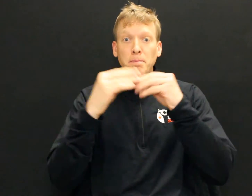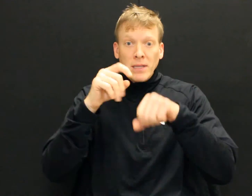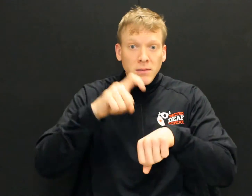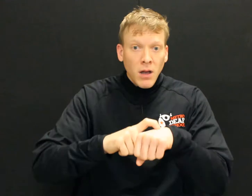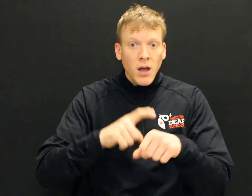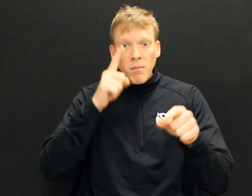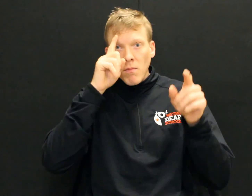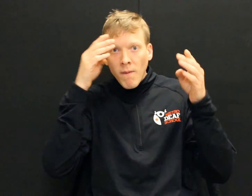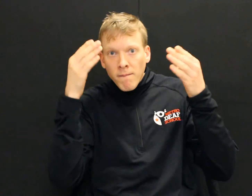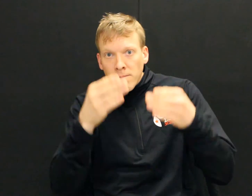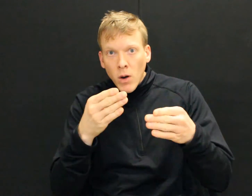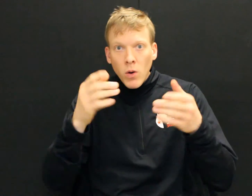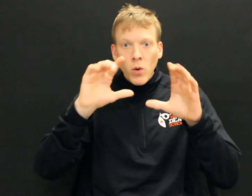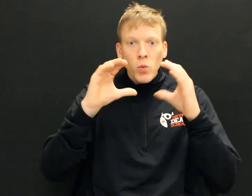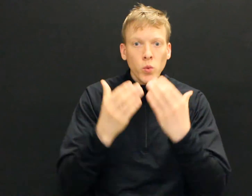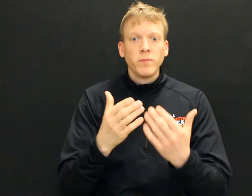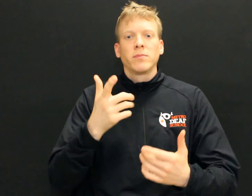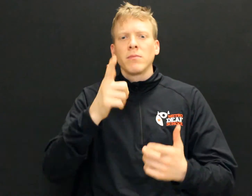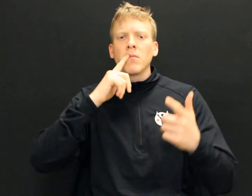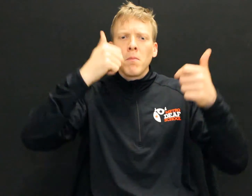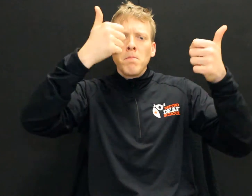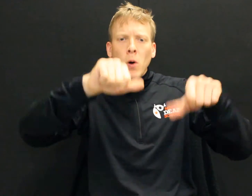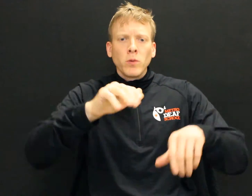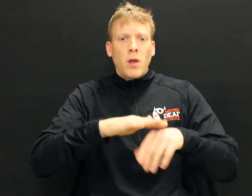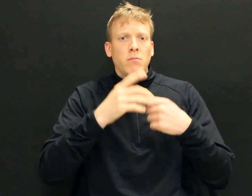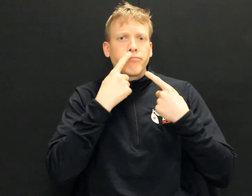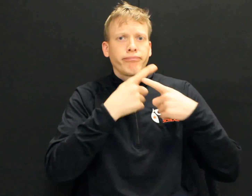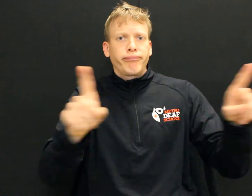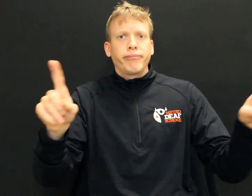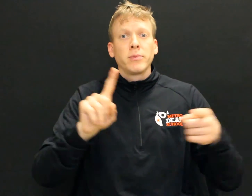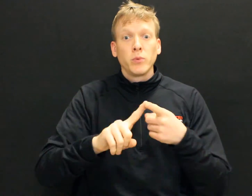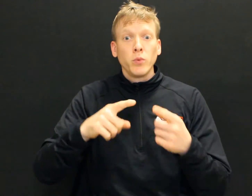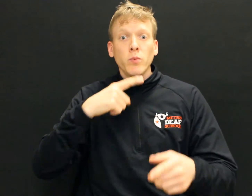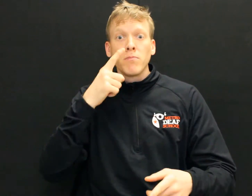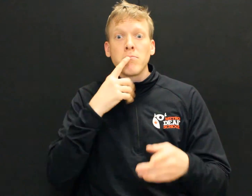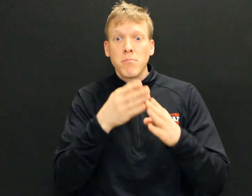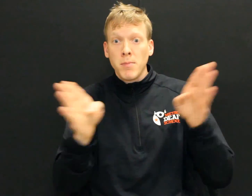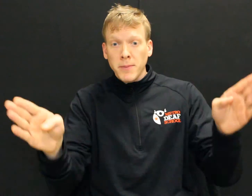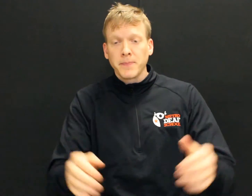All of the meeting times and focus groups were posted and announced to the public.